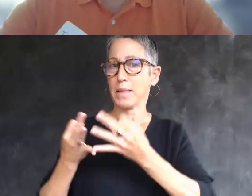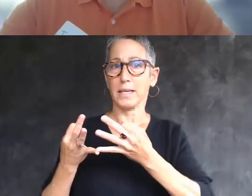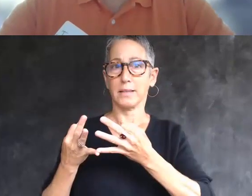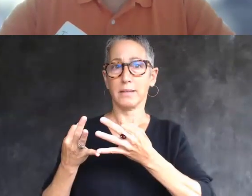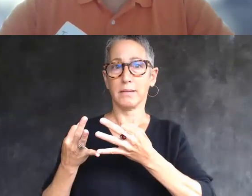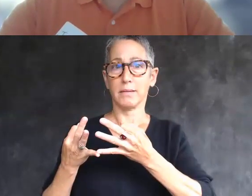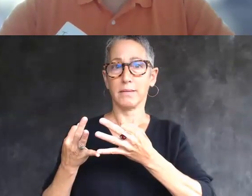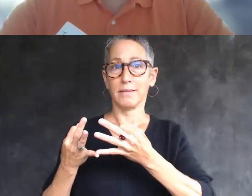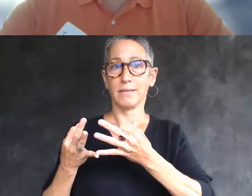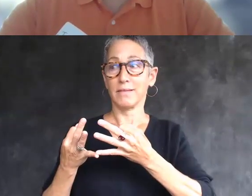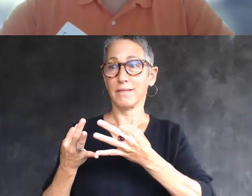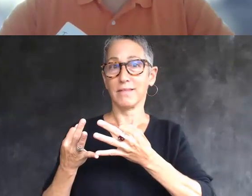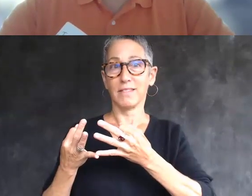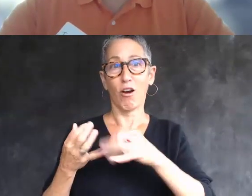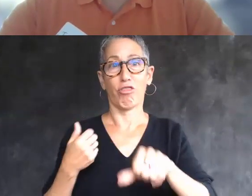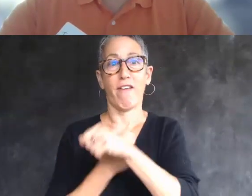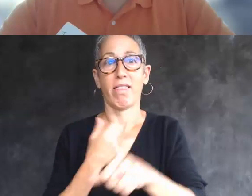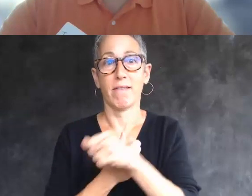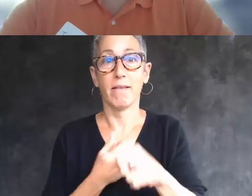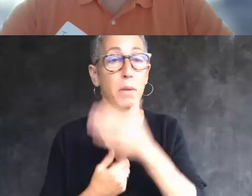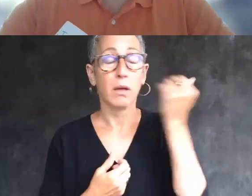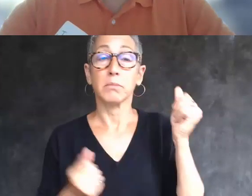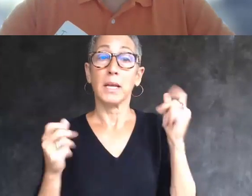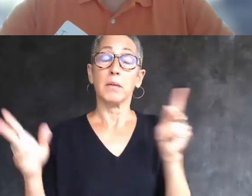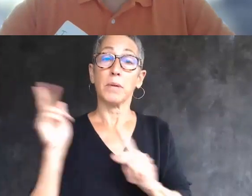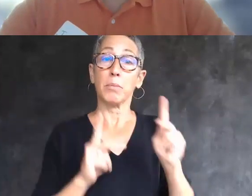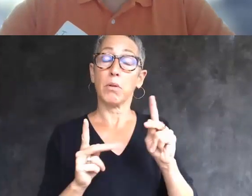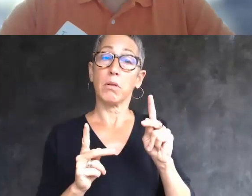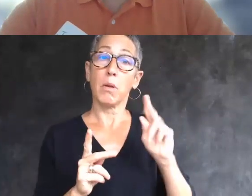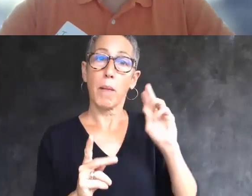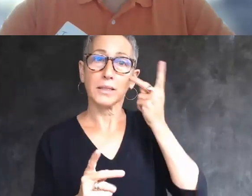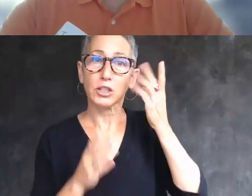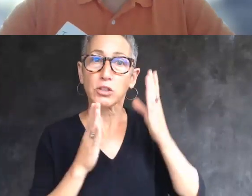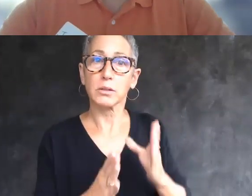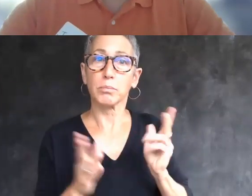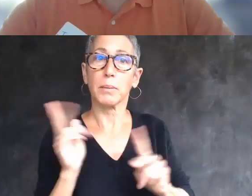from the realities of the things that they're legislating and making decisions around and how they're affecting people.